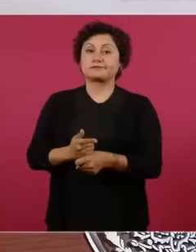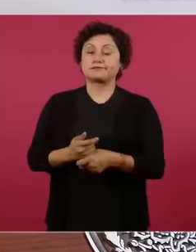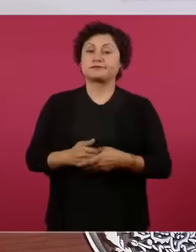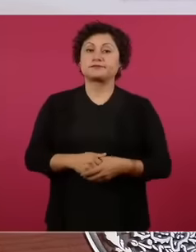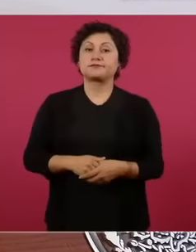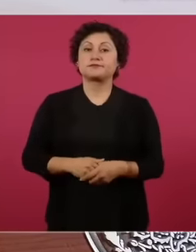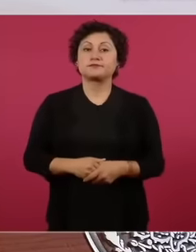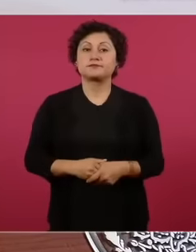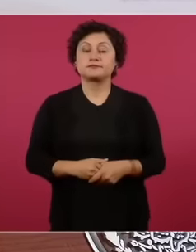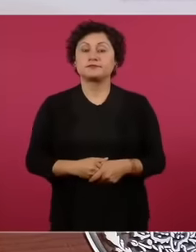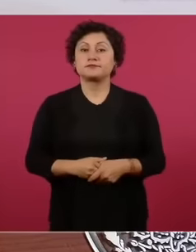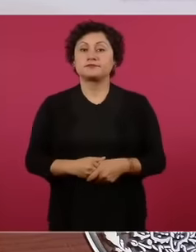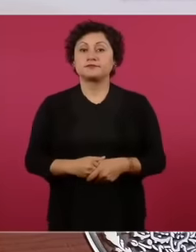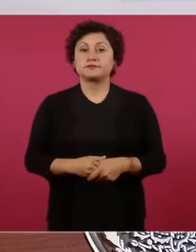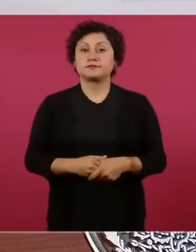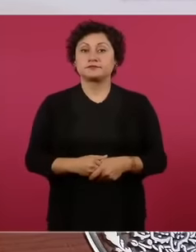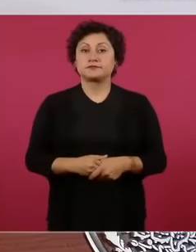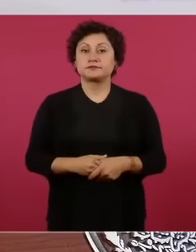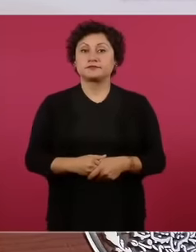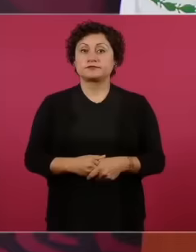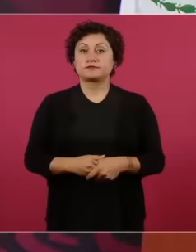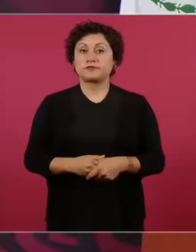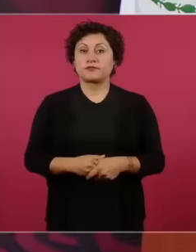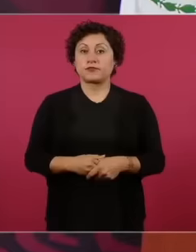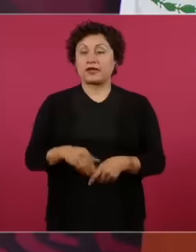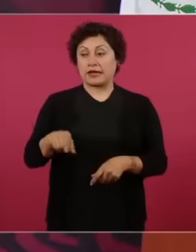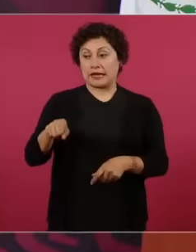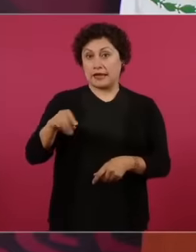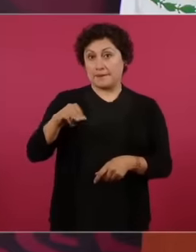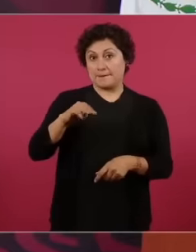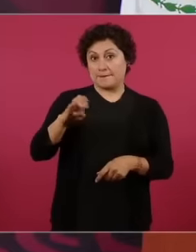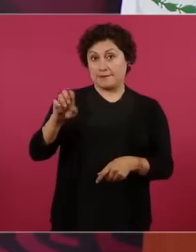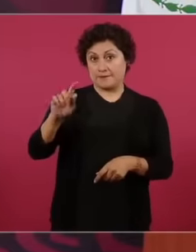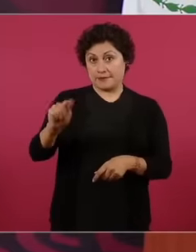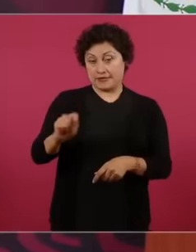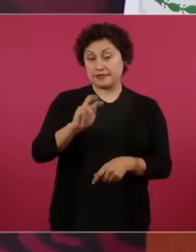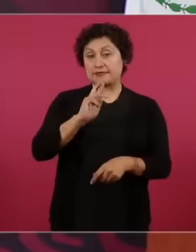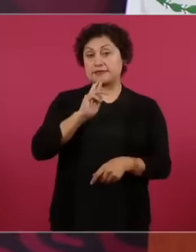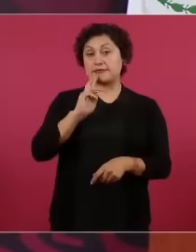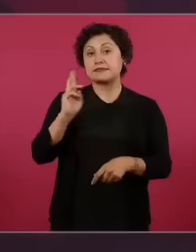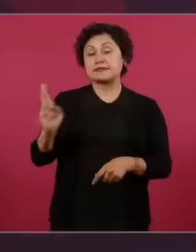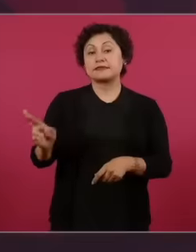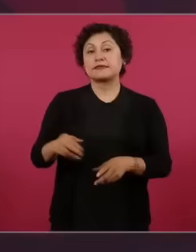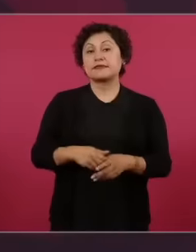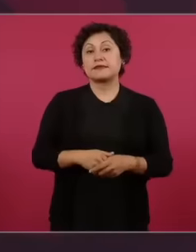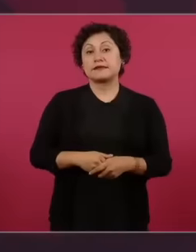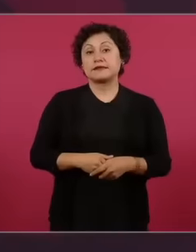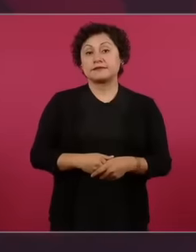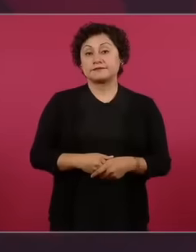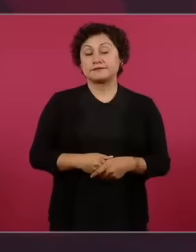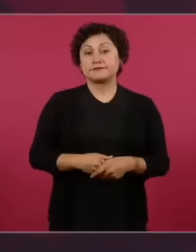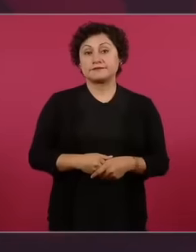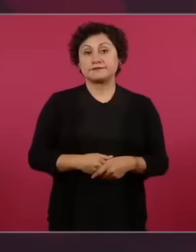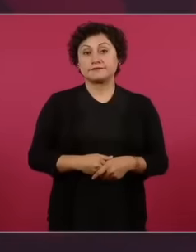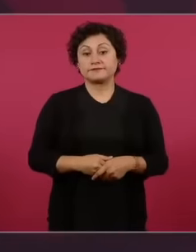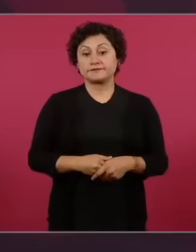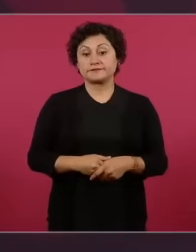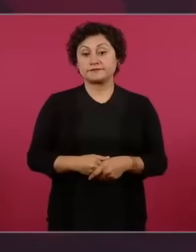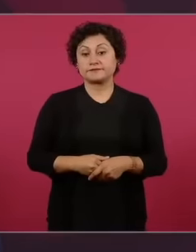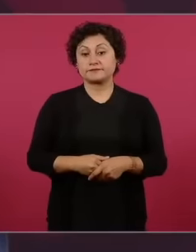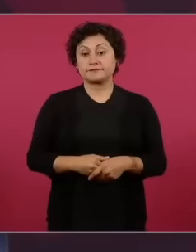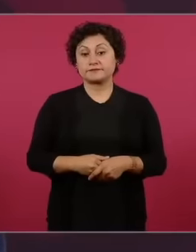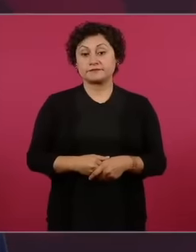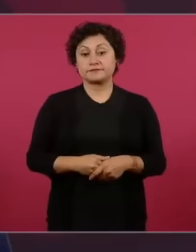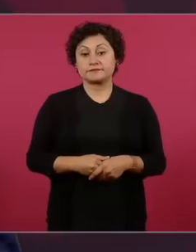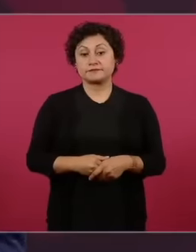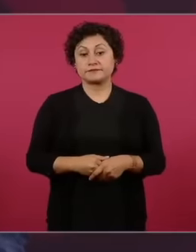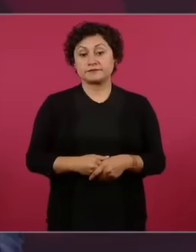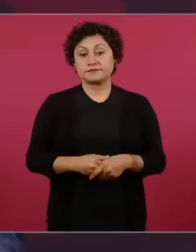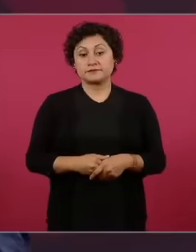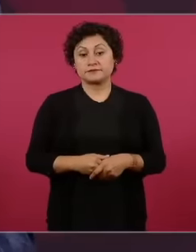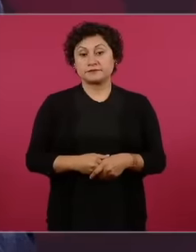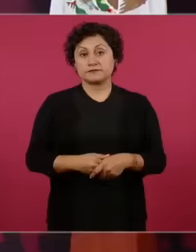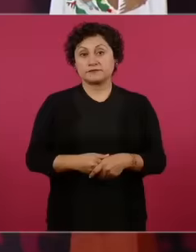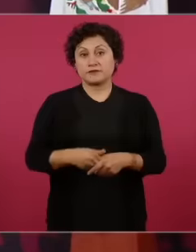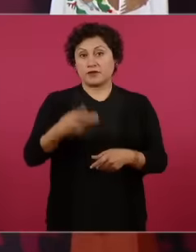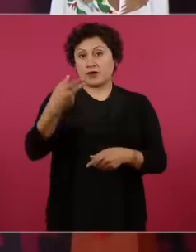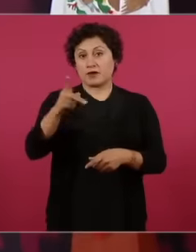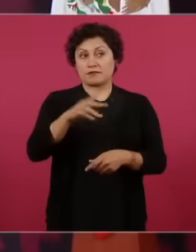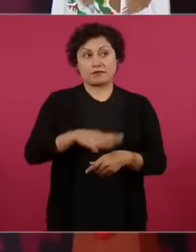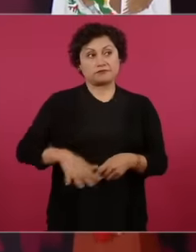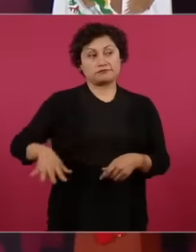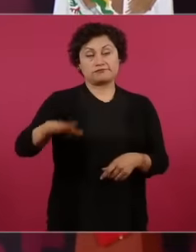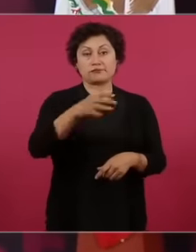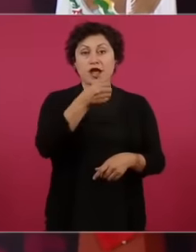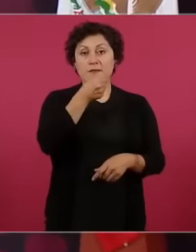who said No More than that, I don't know, it wasn't heard because only